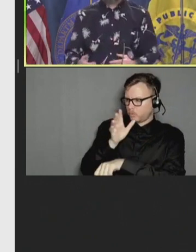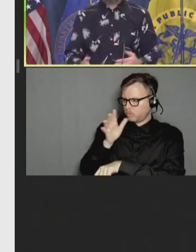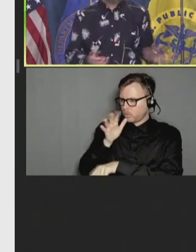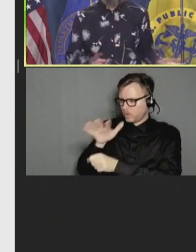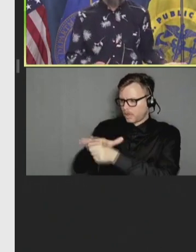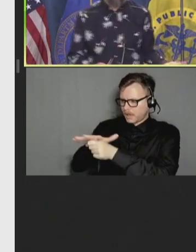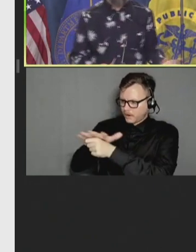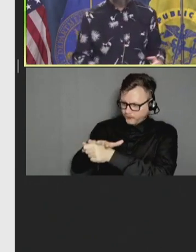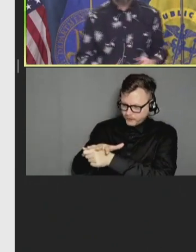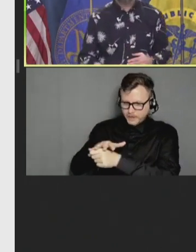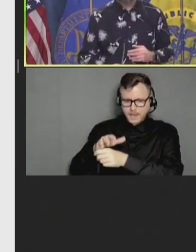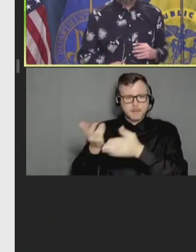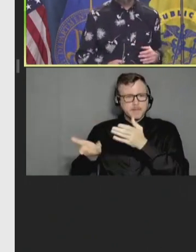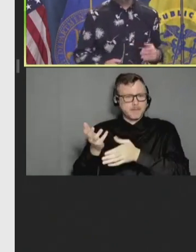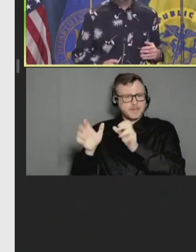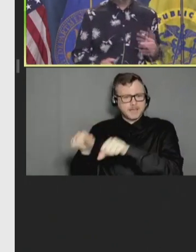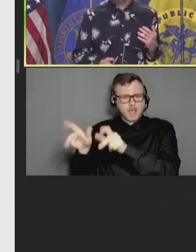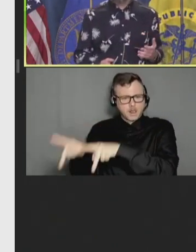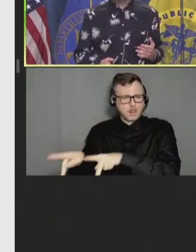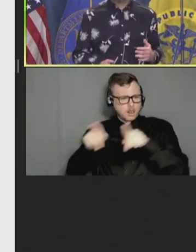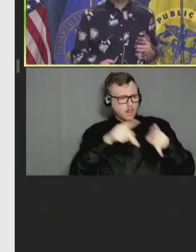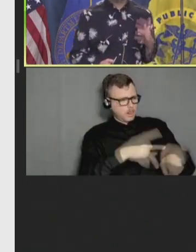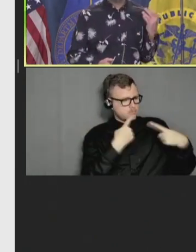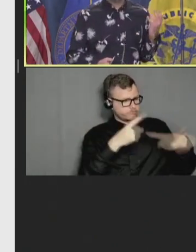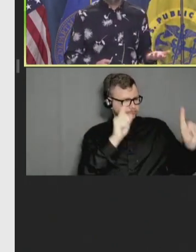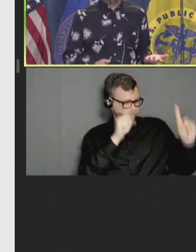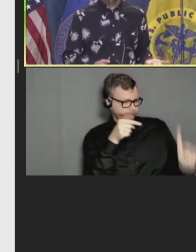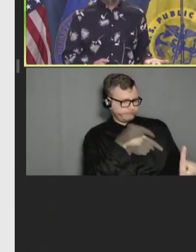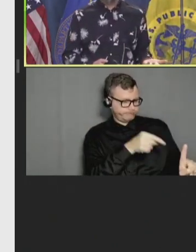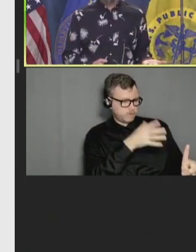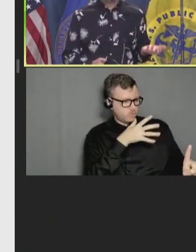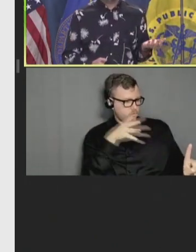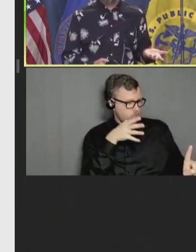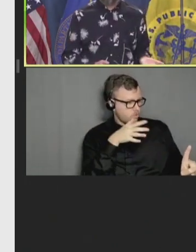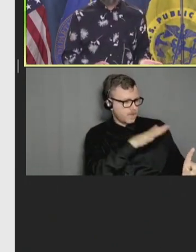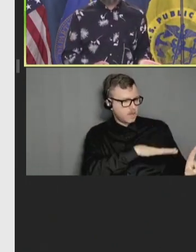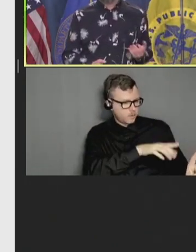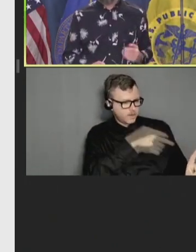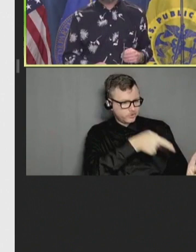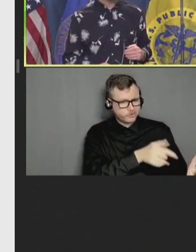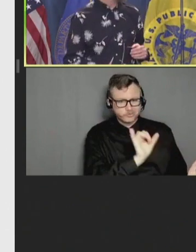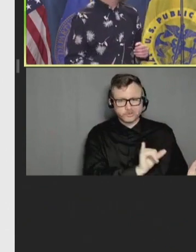and vice versa. So, really trying to see what we can do to increase coverage rates.